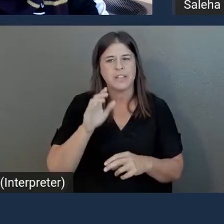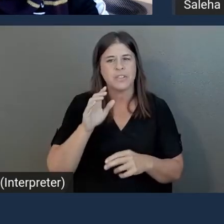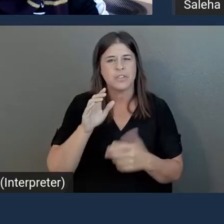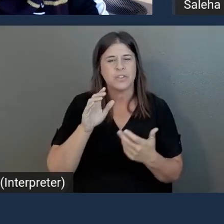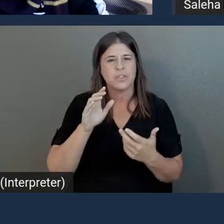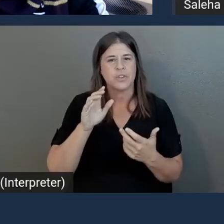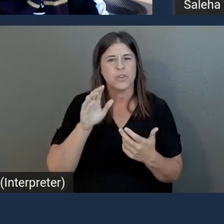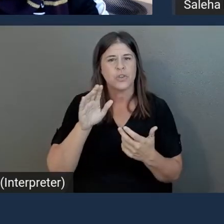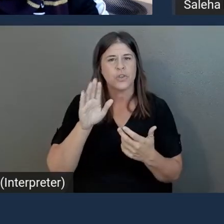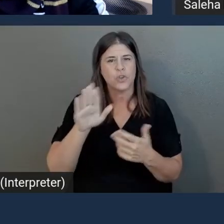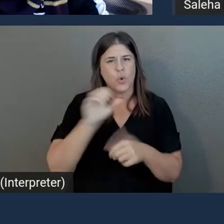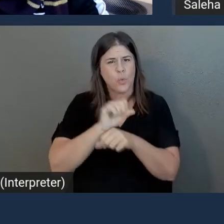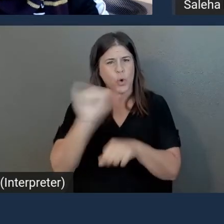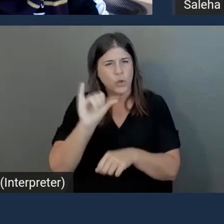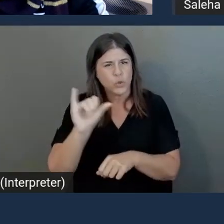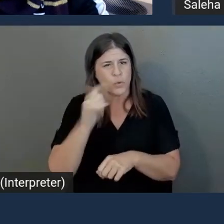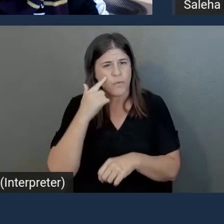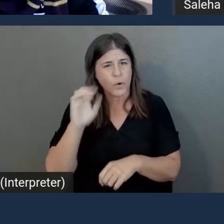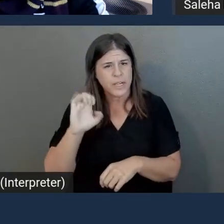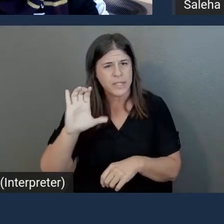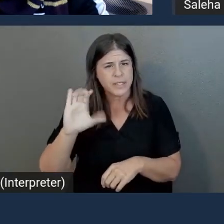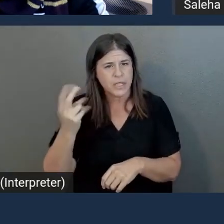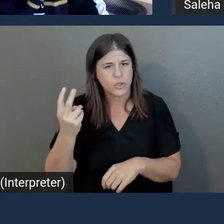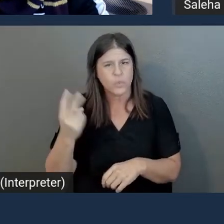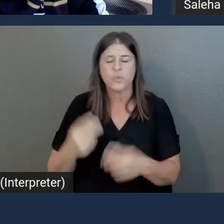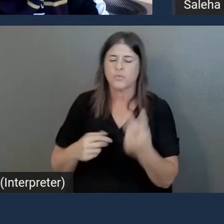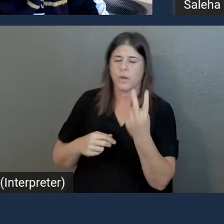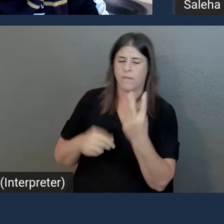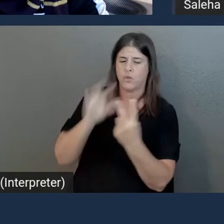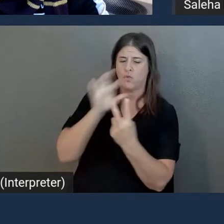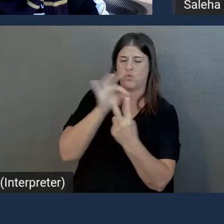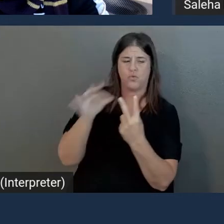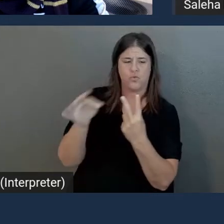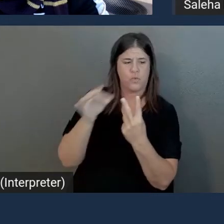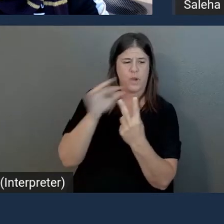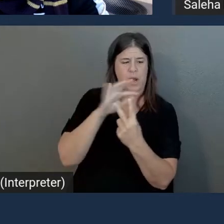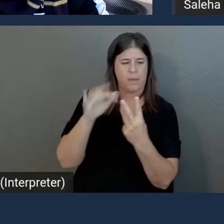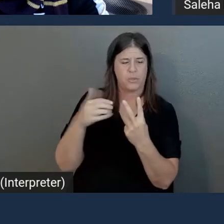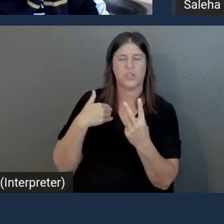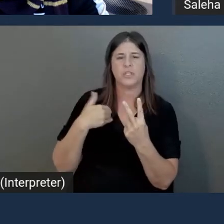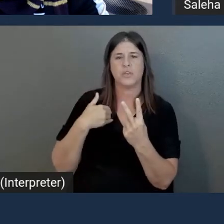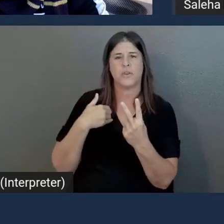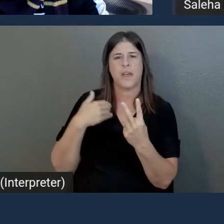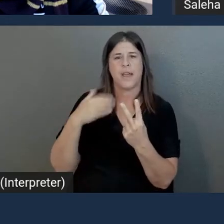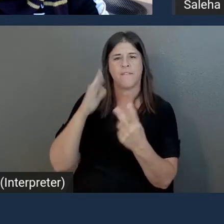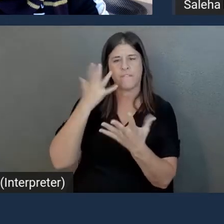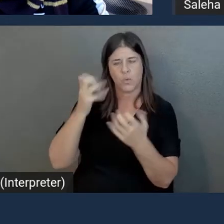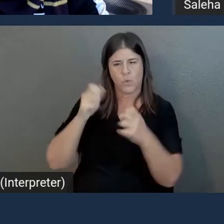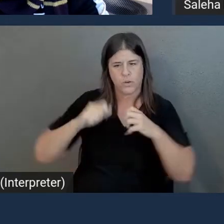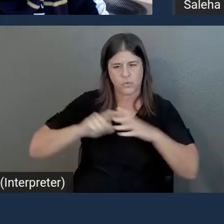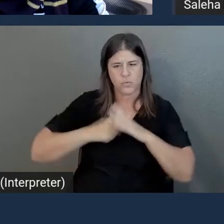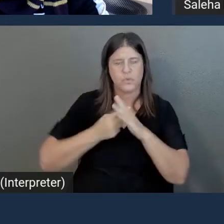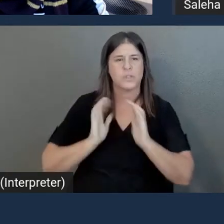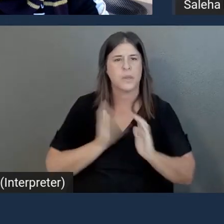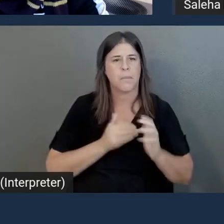Yes so, you have two basic options if you take the route of deploying our Collector. So, if you're deploying our Collector,